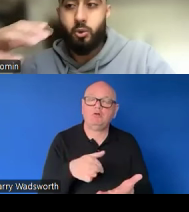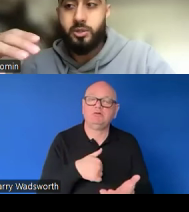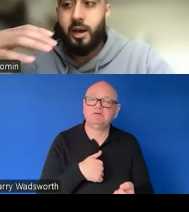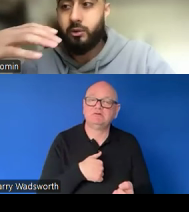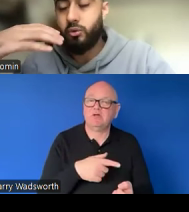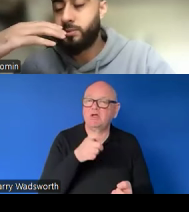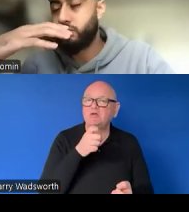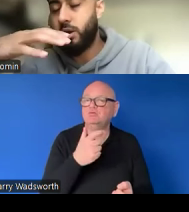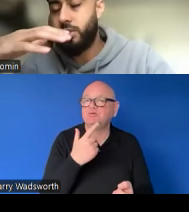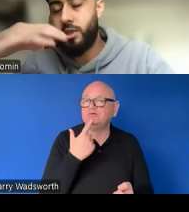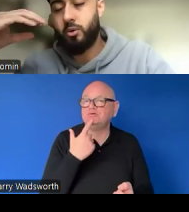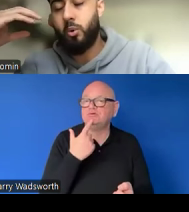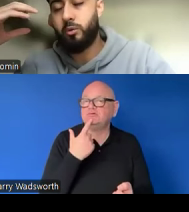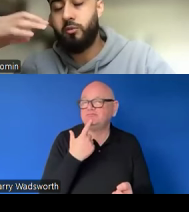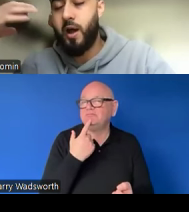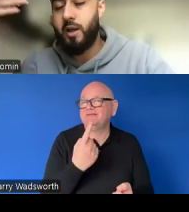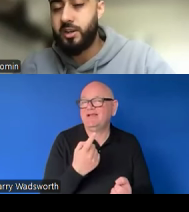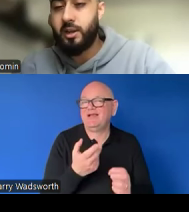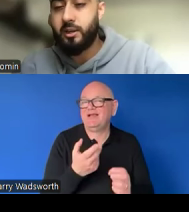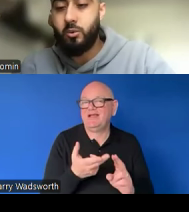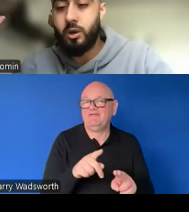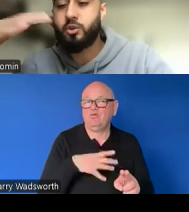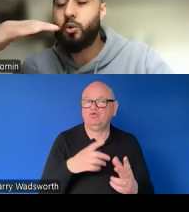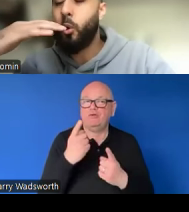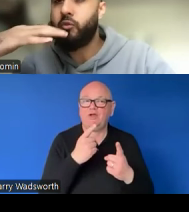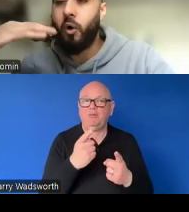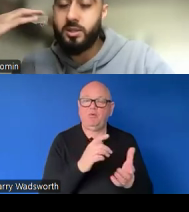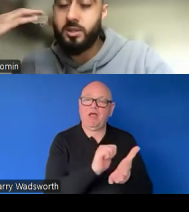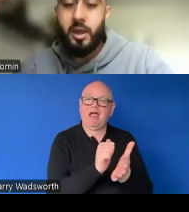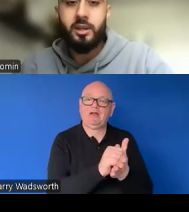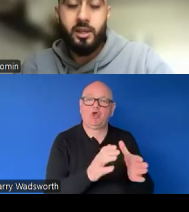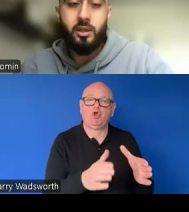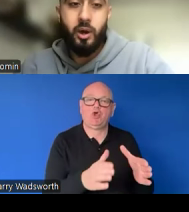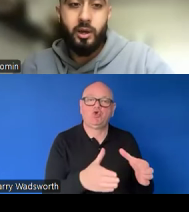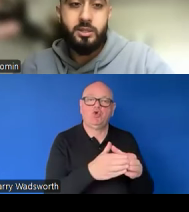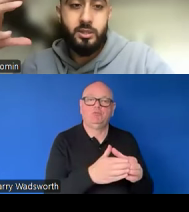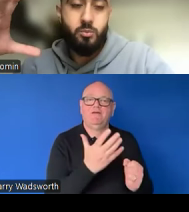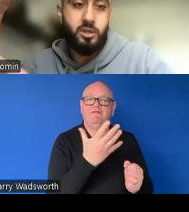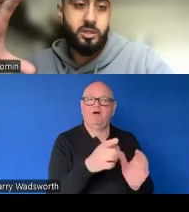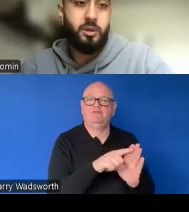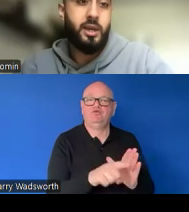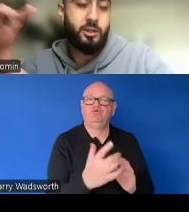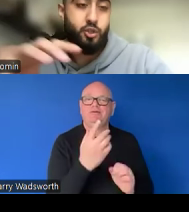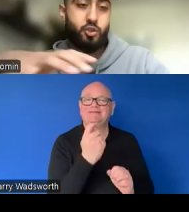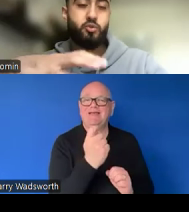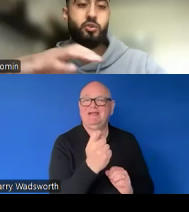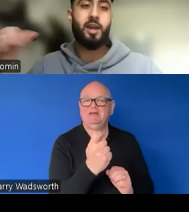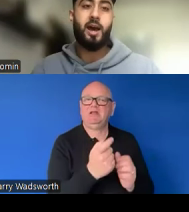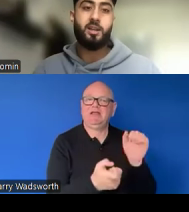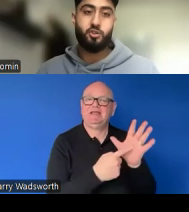those ad groups, rather than going for 5 to 10 keywords, go for as many keywords as you possibly can just so you can cast